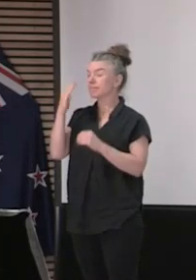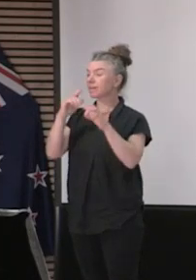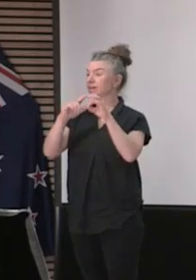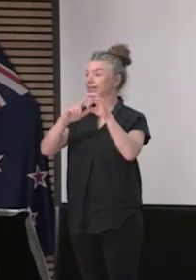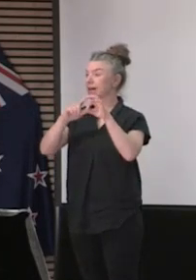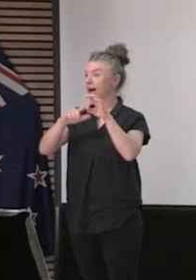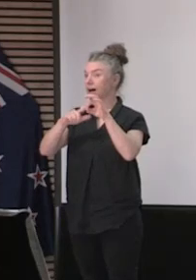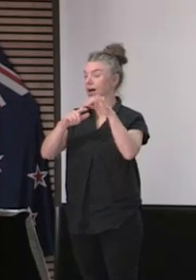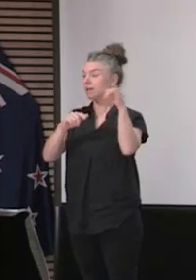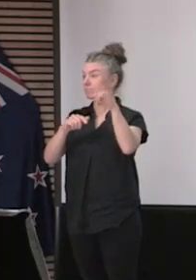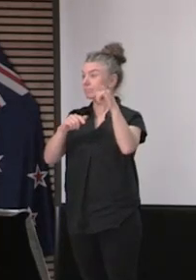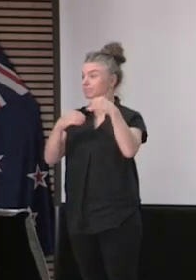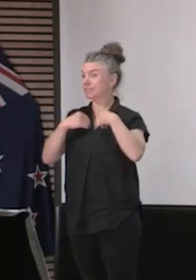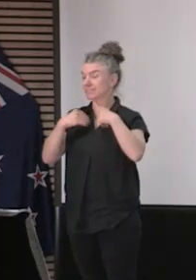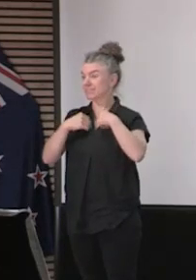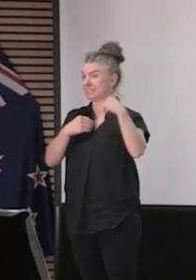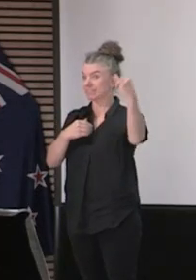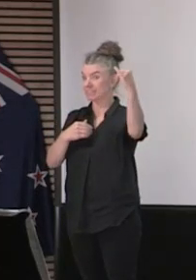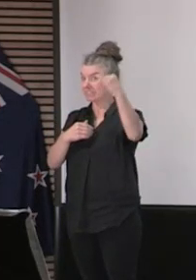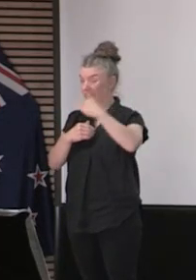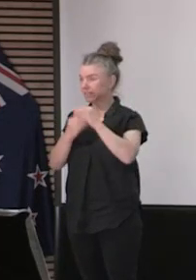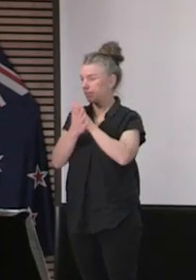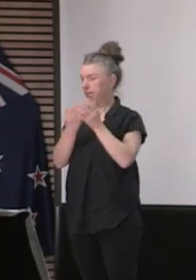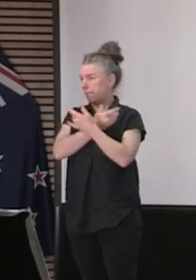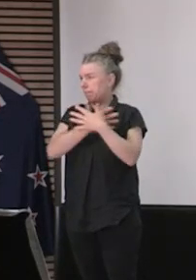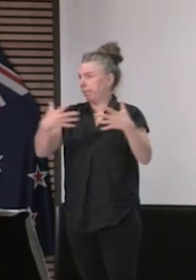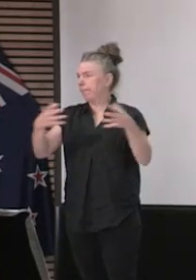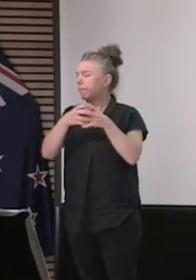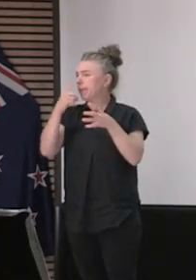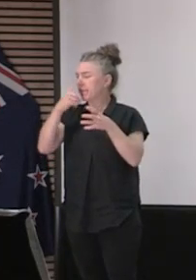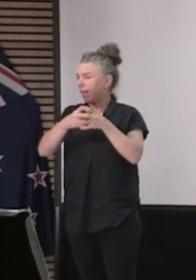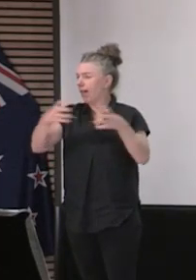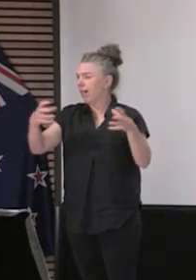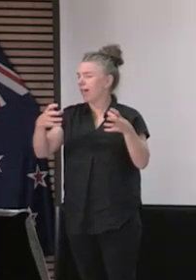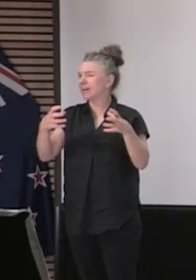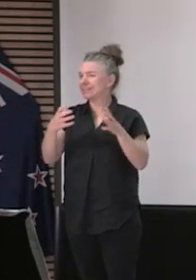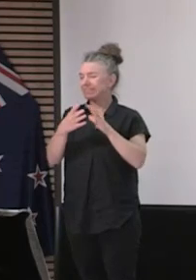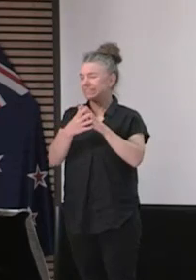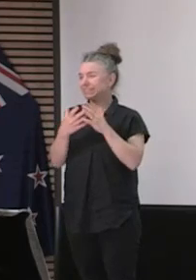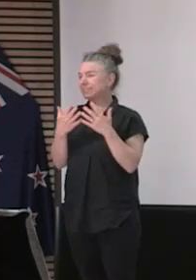There is talkof some flights resuming, sosome transit routes opening upfor Kiwis.